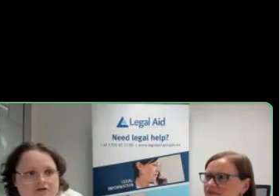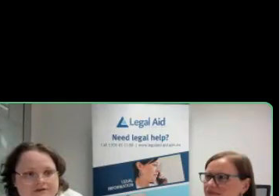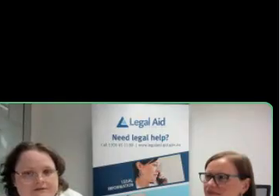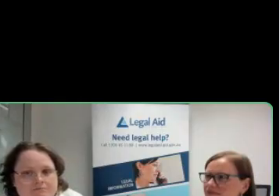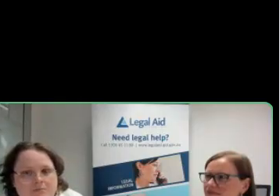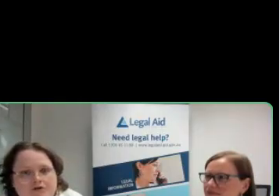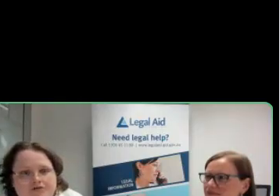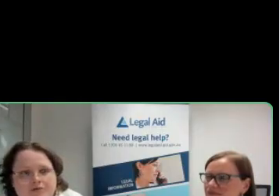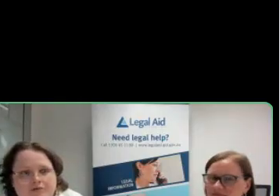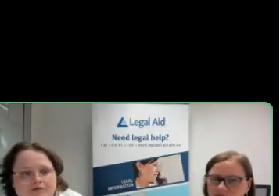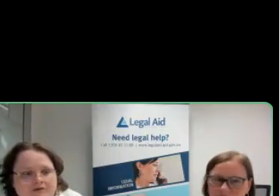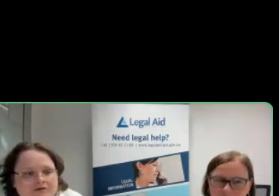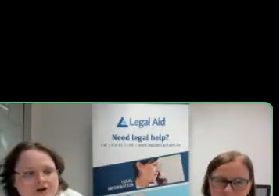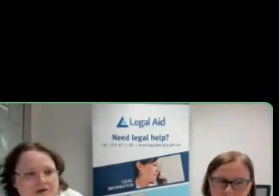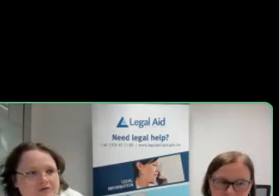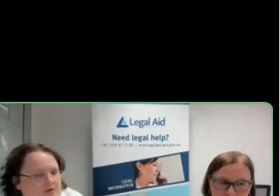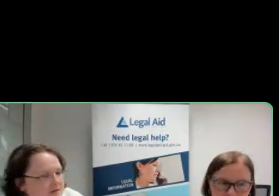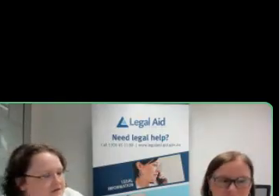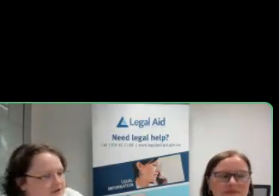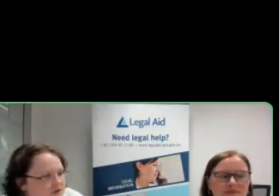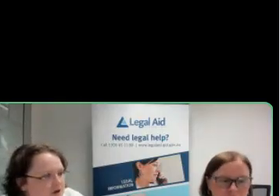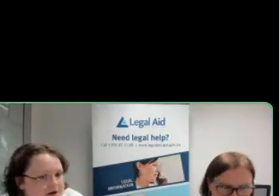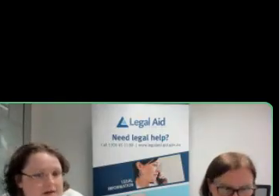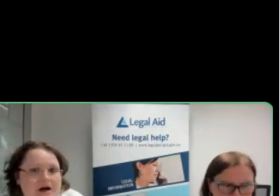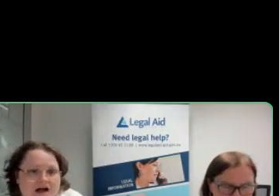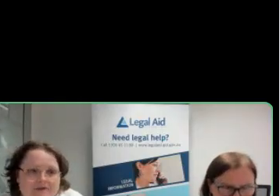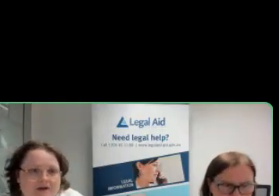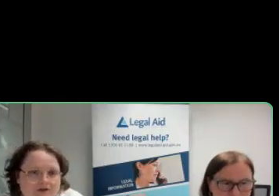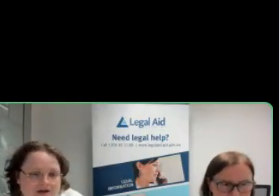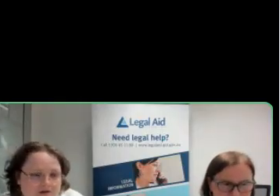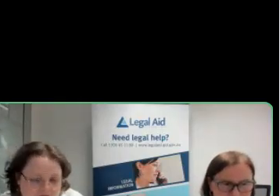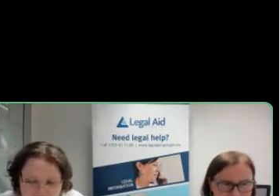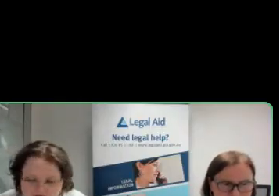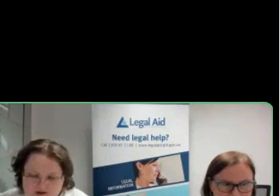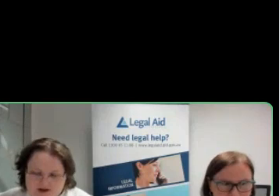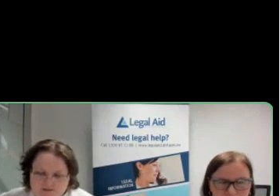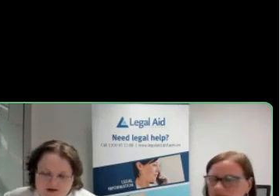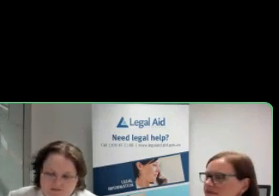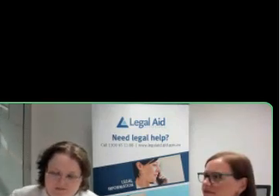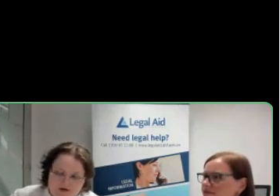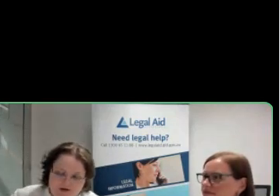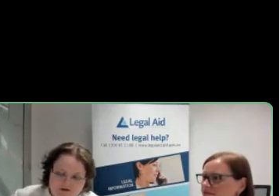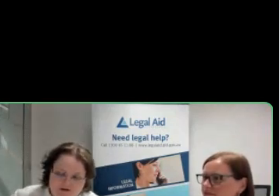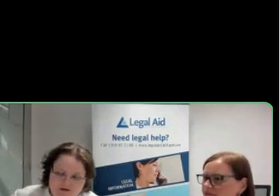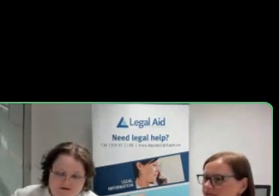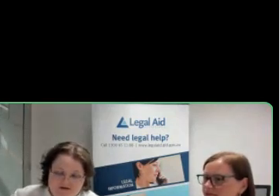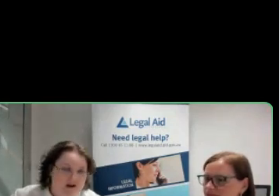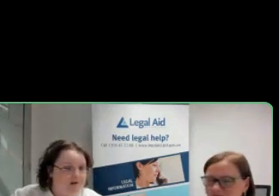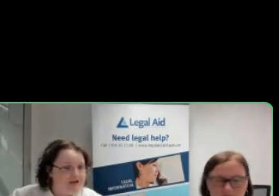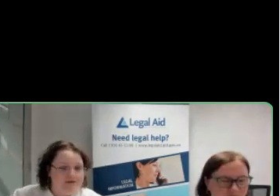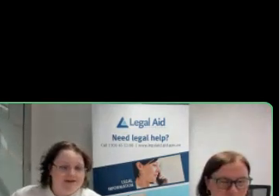across multiple tribunal members as well but I'll happy to look it up um and provide an update if